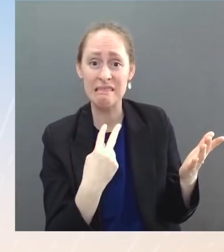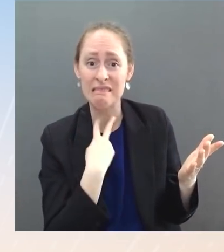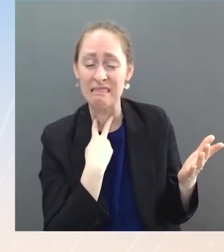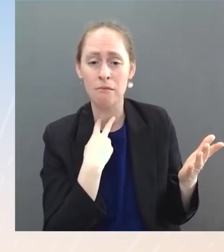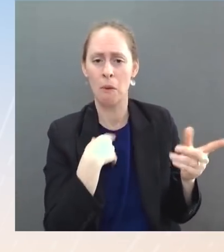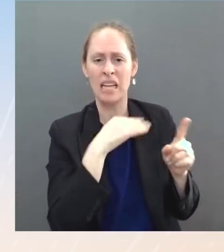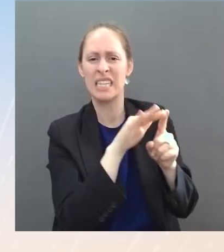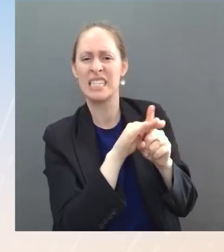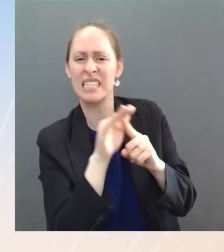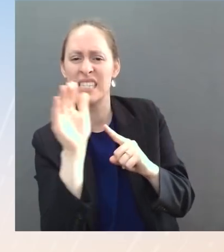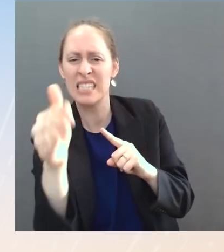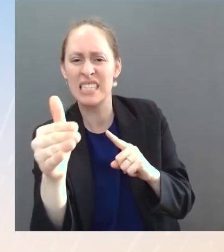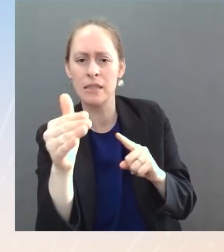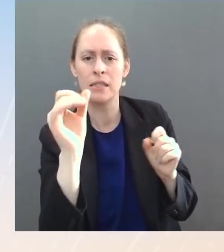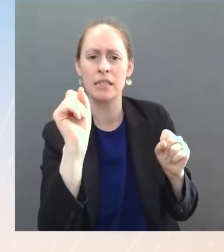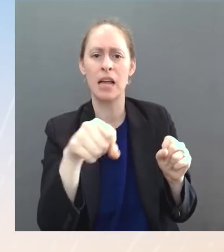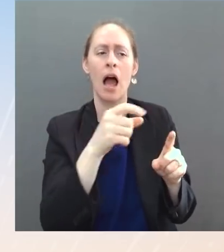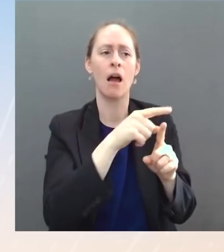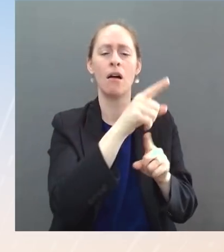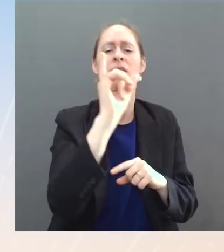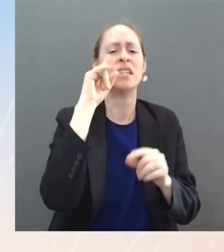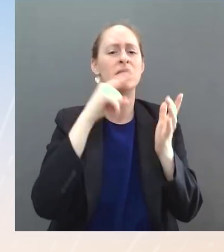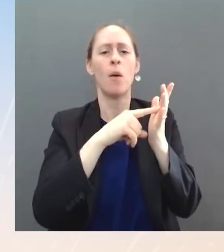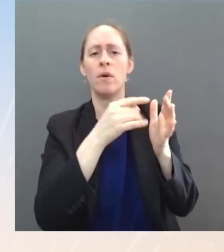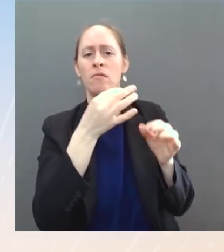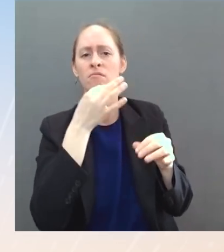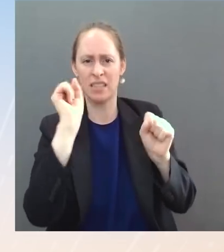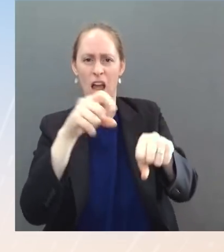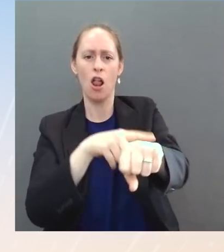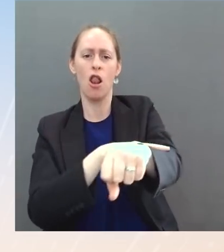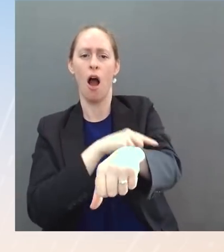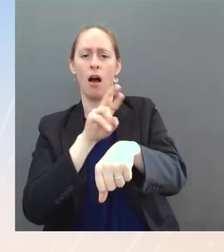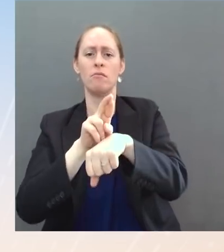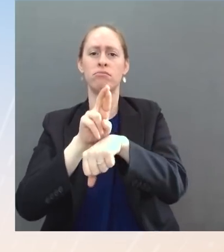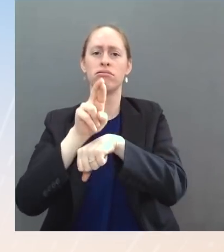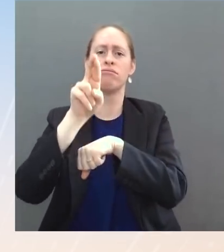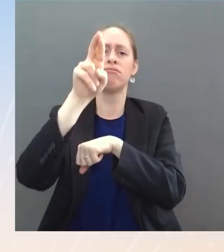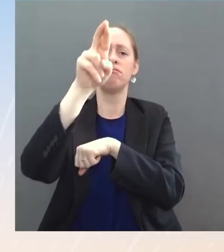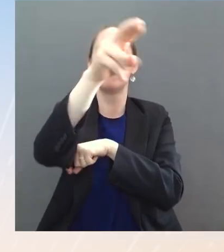artillery systems, and coastal defense systems. So, let's take coastal defense systems as an example.